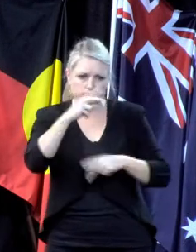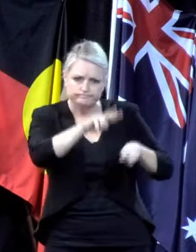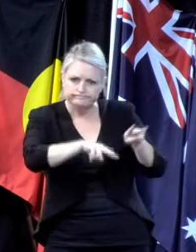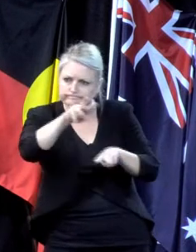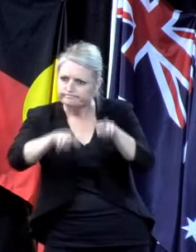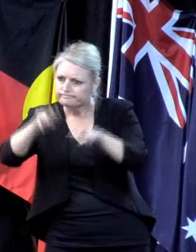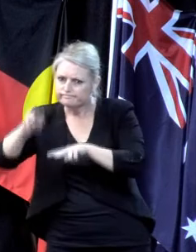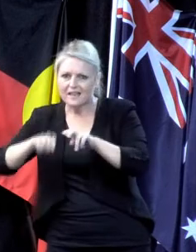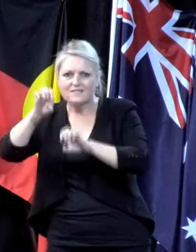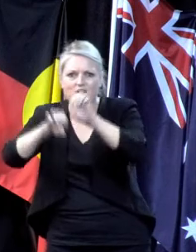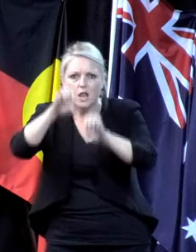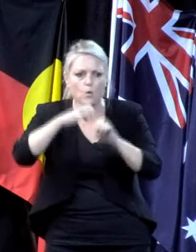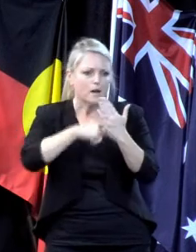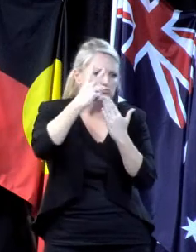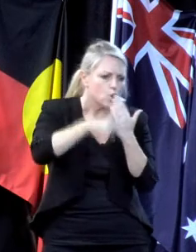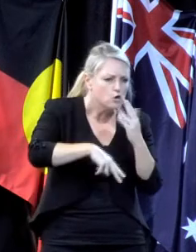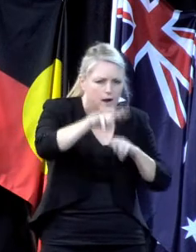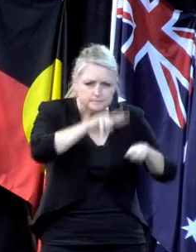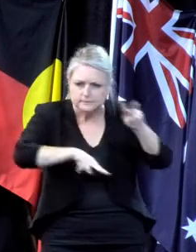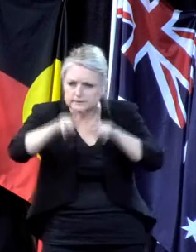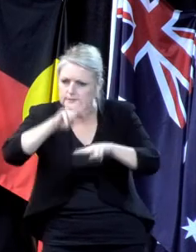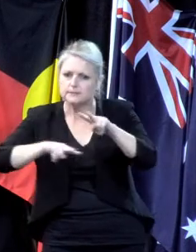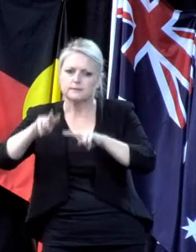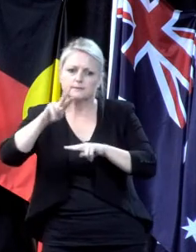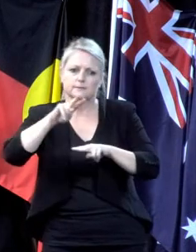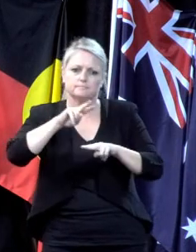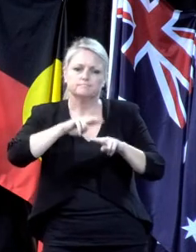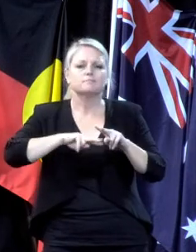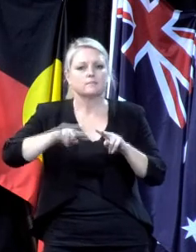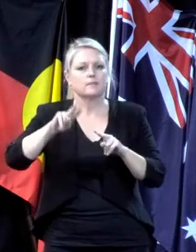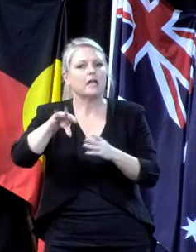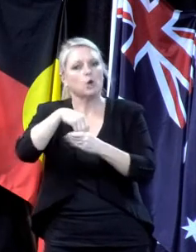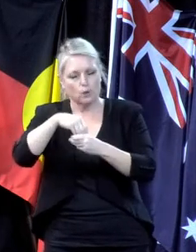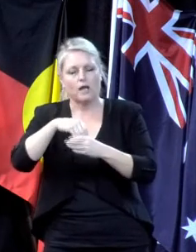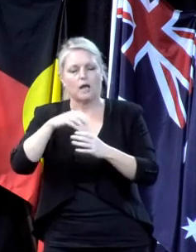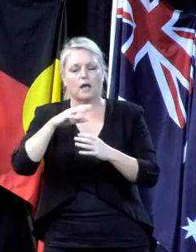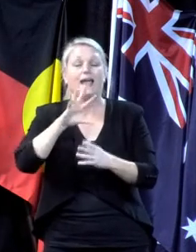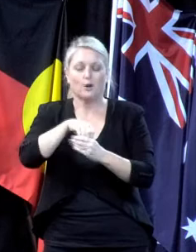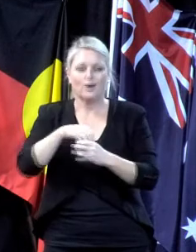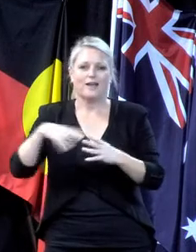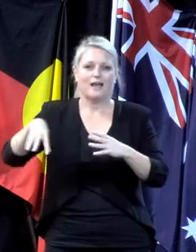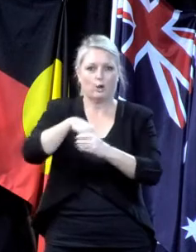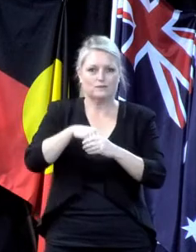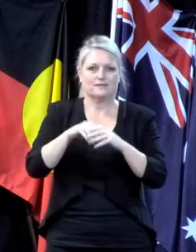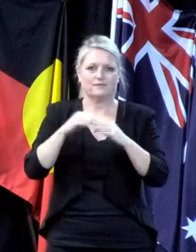including inclusive education. Okay. The middle one you mentioned, that is, the meeting,